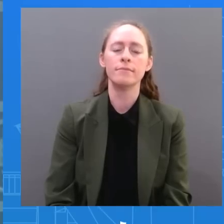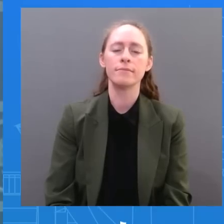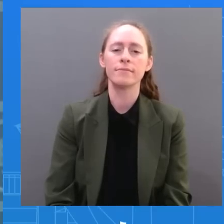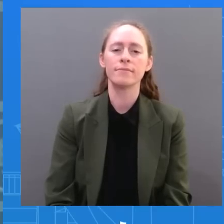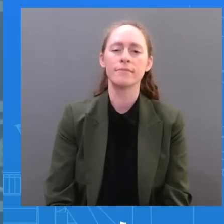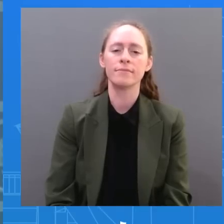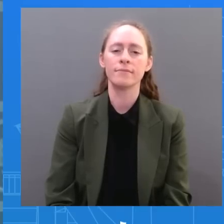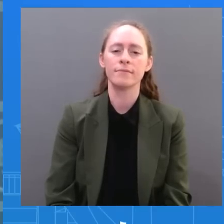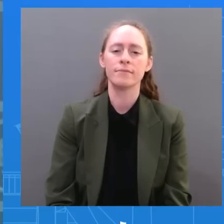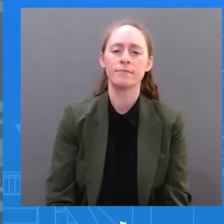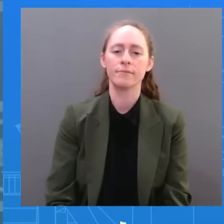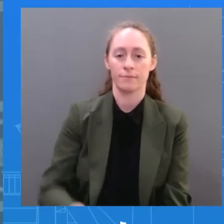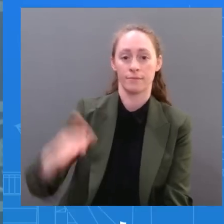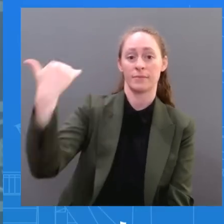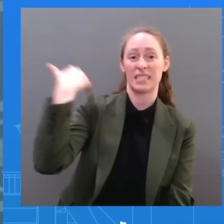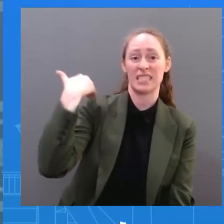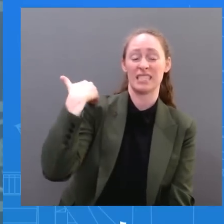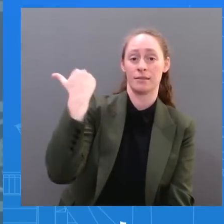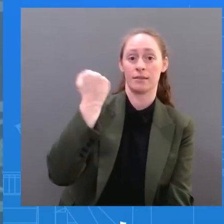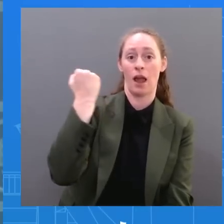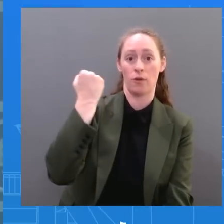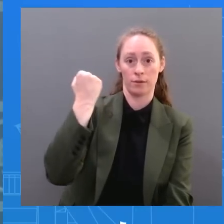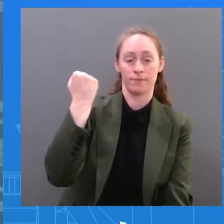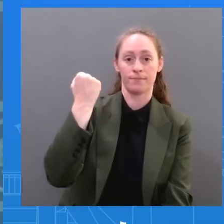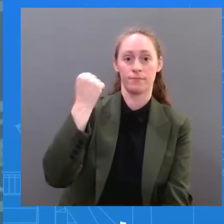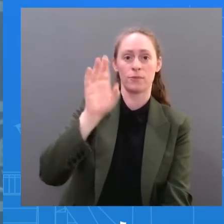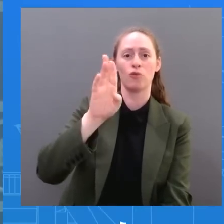That is their second call in the past about 10 days that they have spoken.